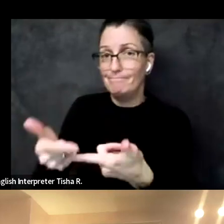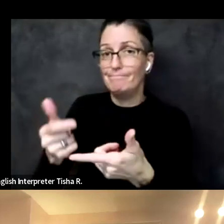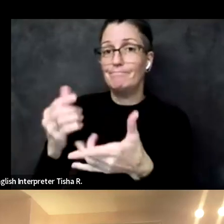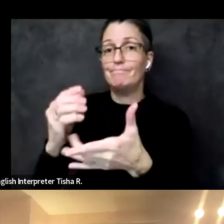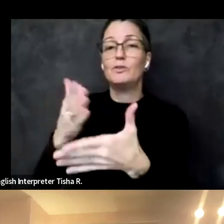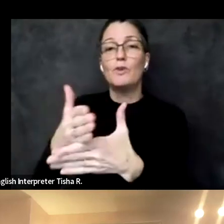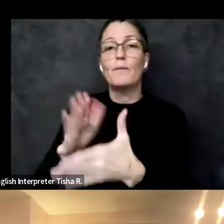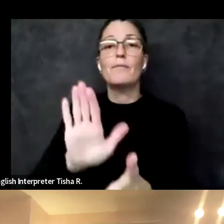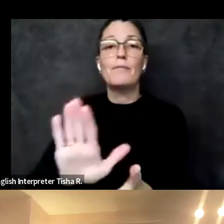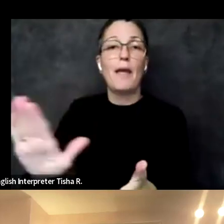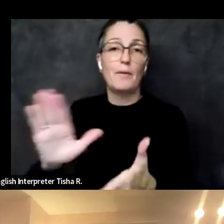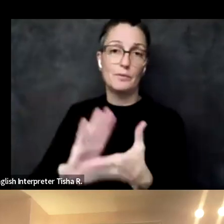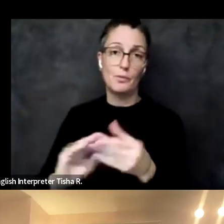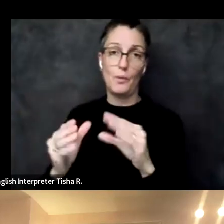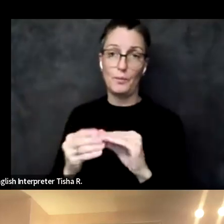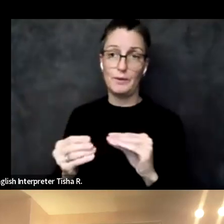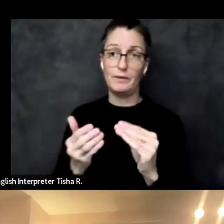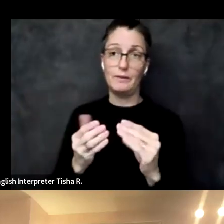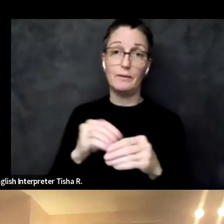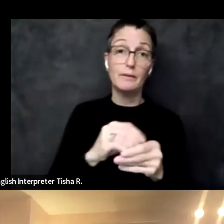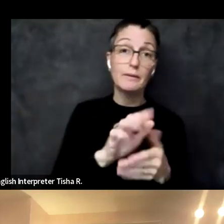They, they have the they had